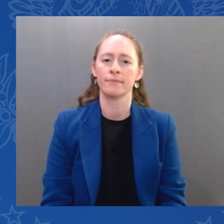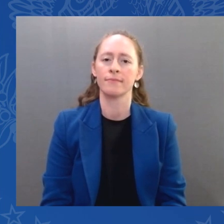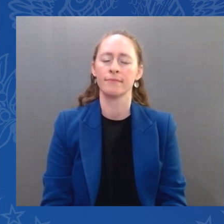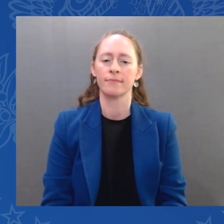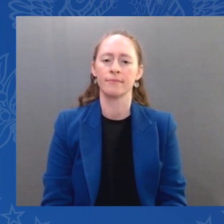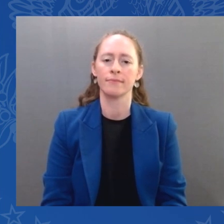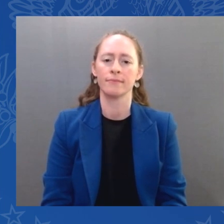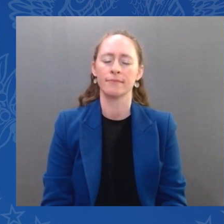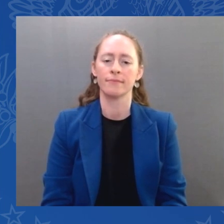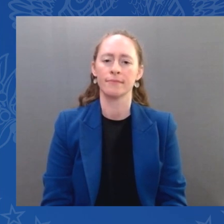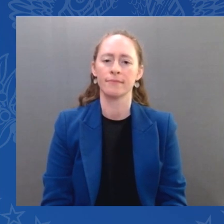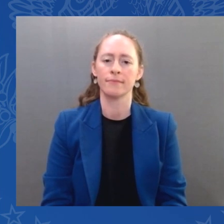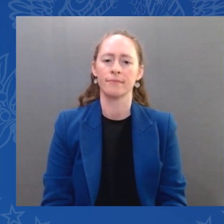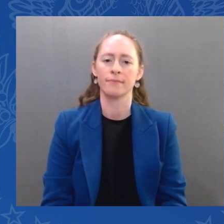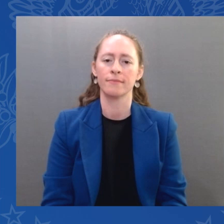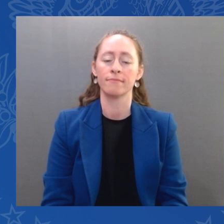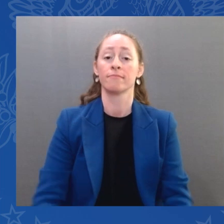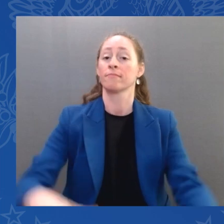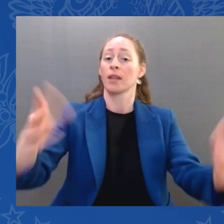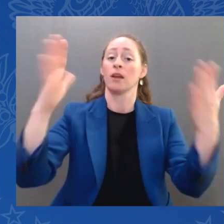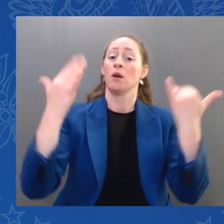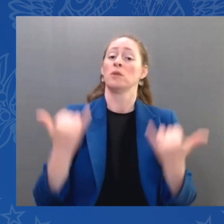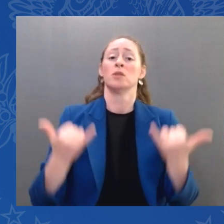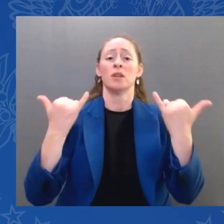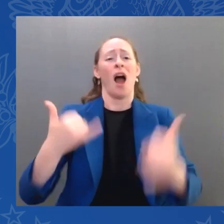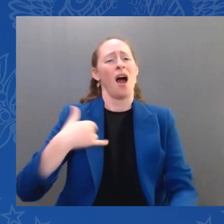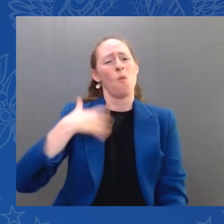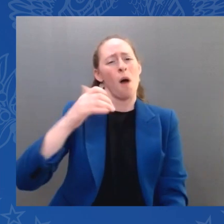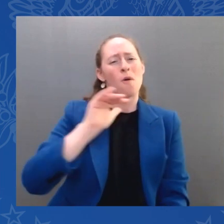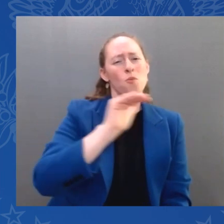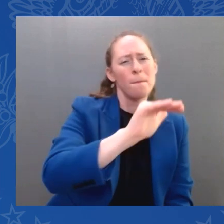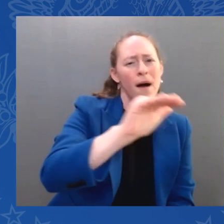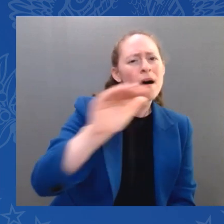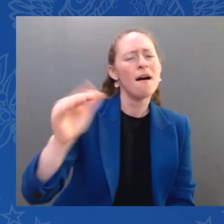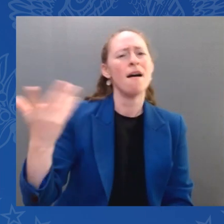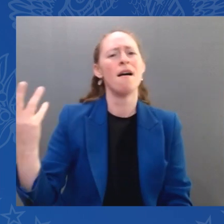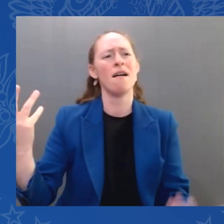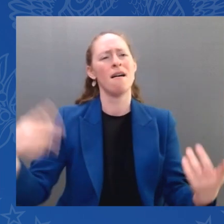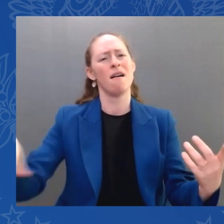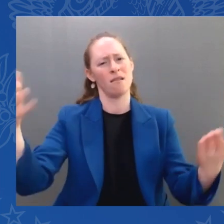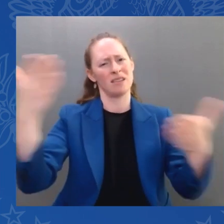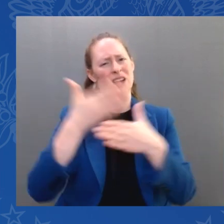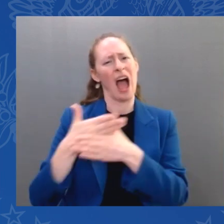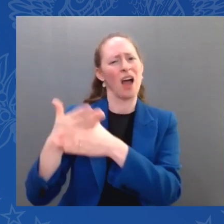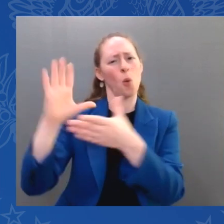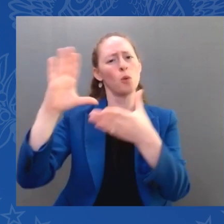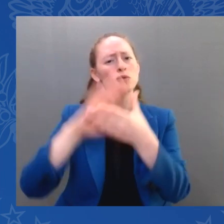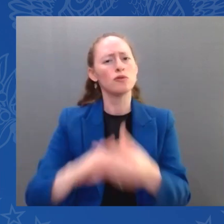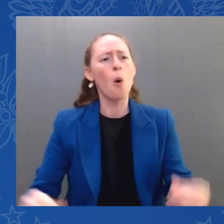I received over 2,500 responses in 24 hours. I didn't get to read them all, but I read some.